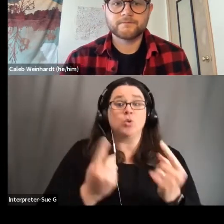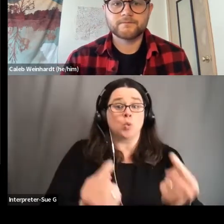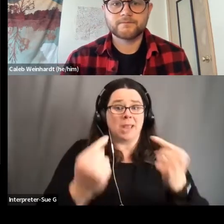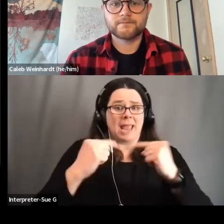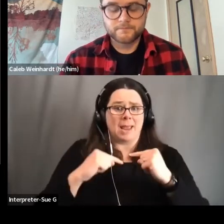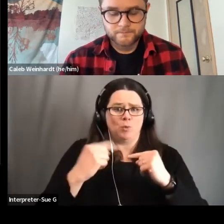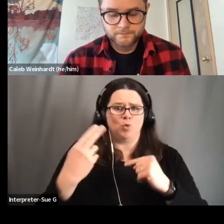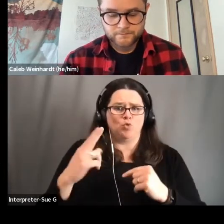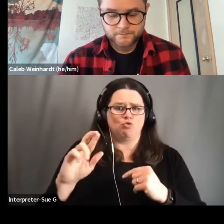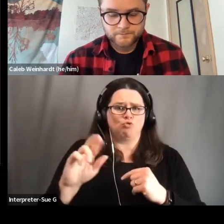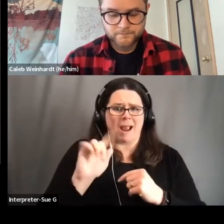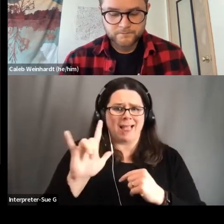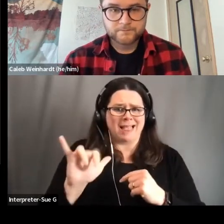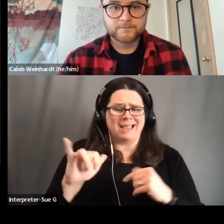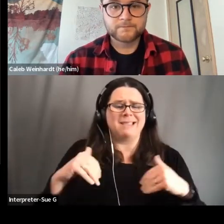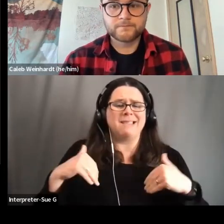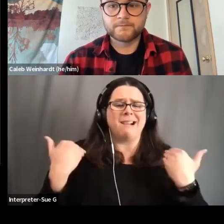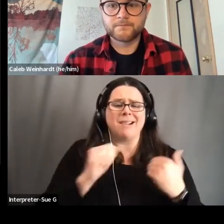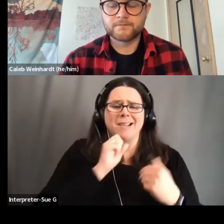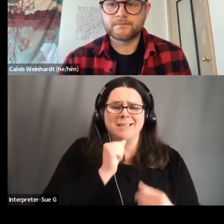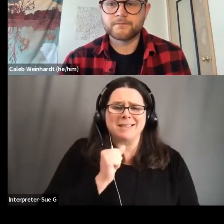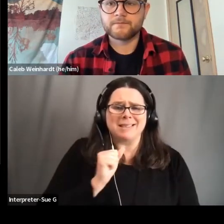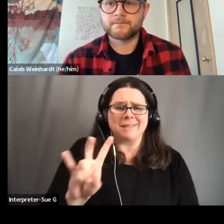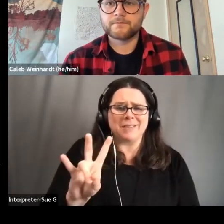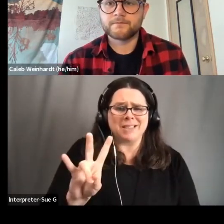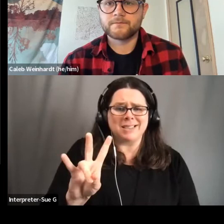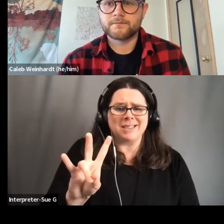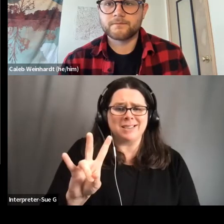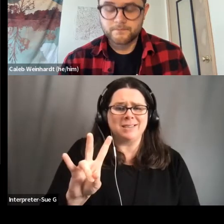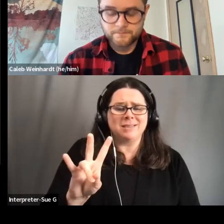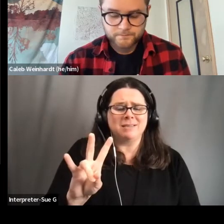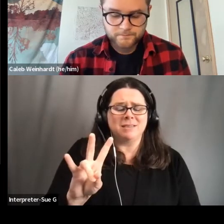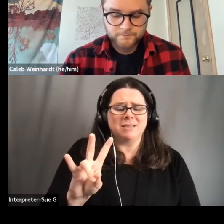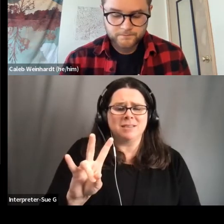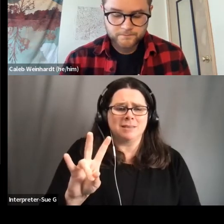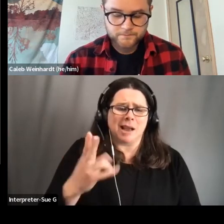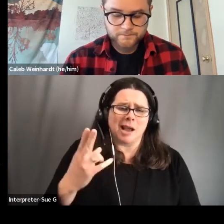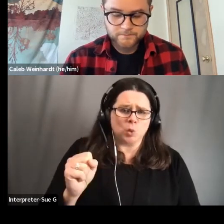a young 17-year-old high schooler created in response to